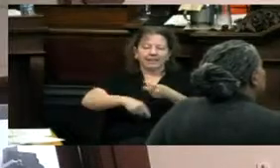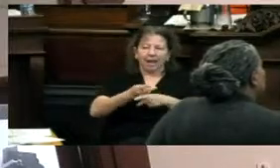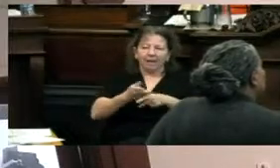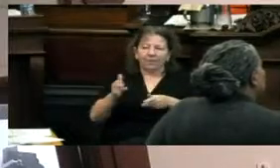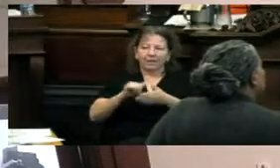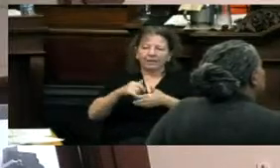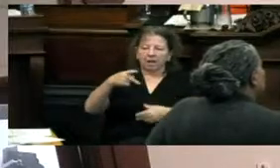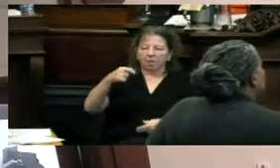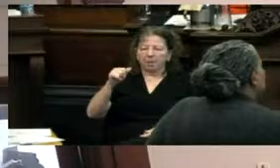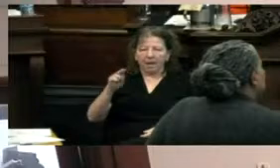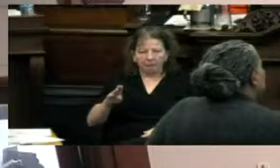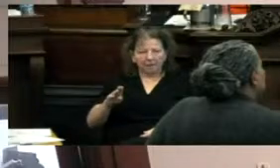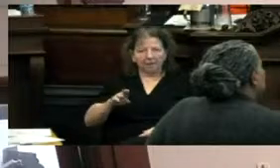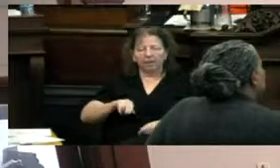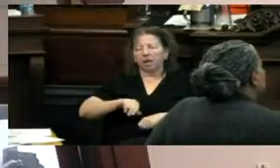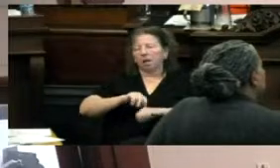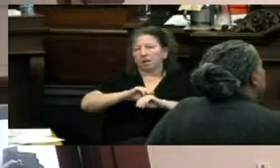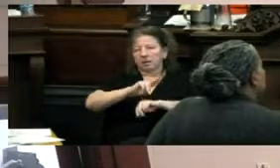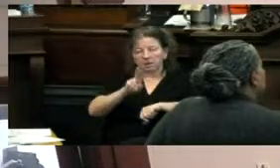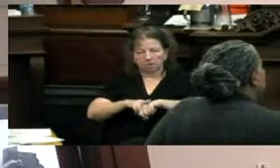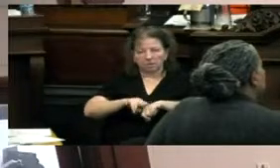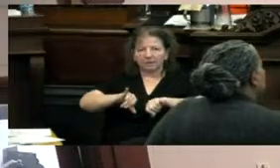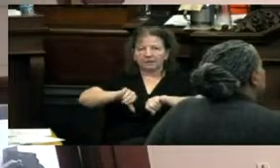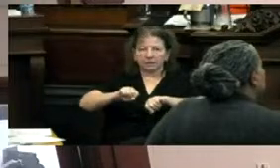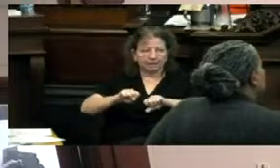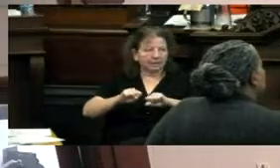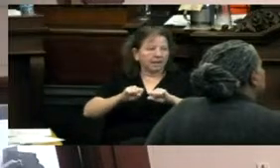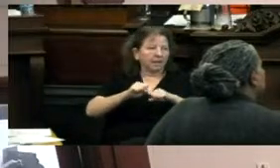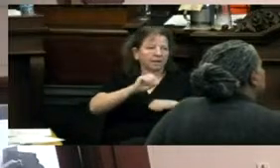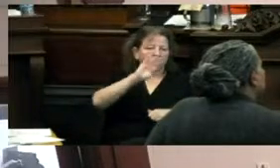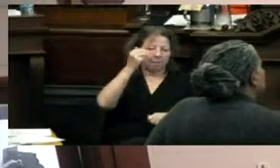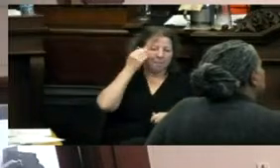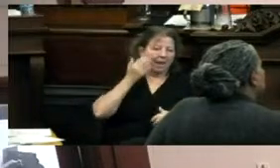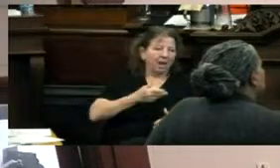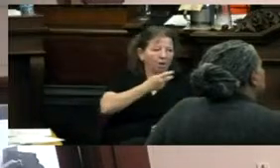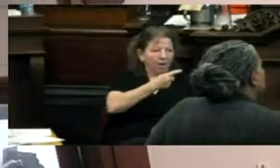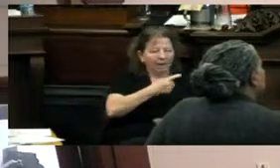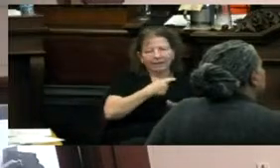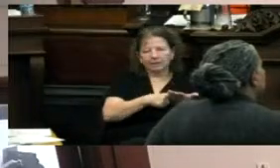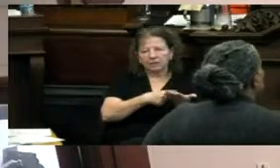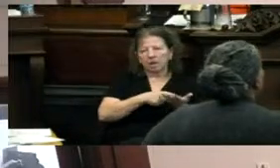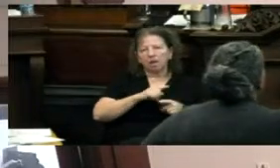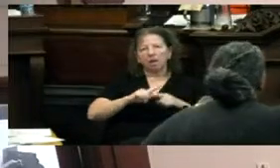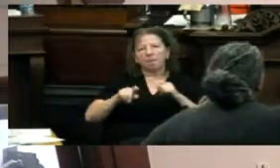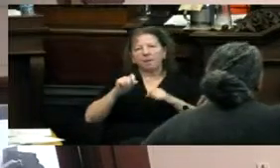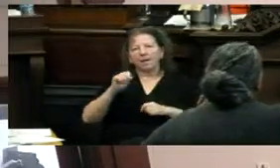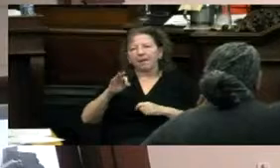you just got lost in the sauce. But I think that when it comes to matters like this, pertaining